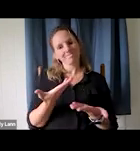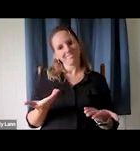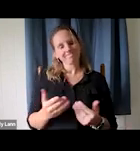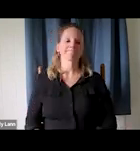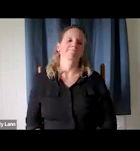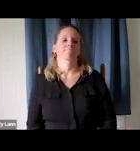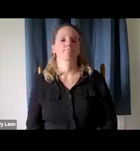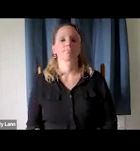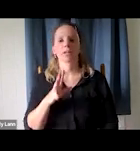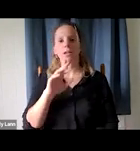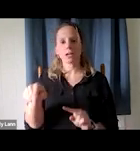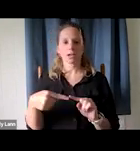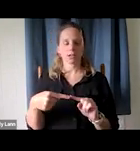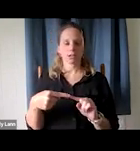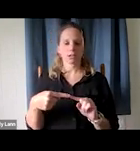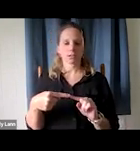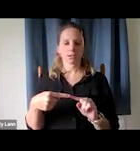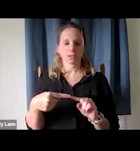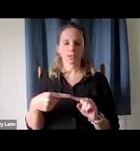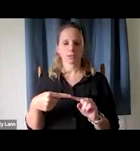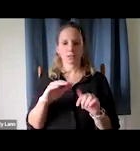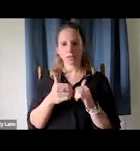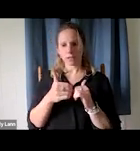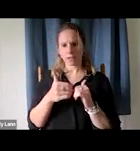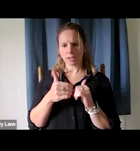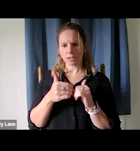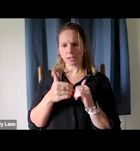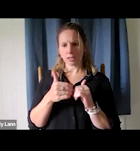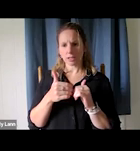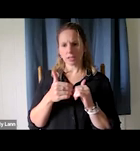I'm gonna talk a little bit about how we view